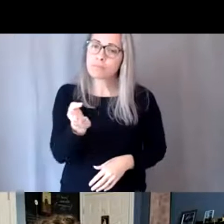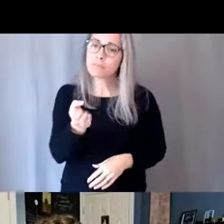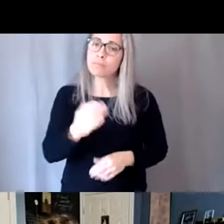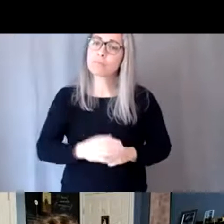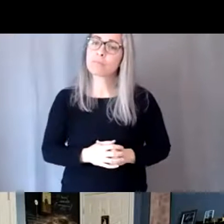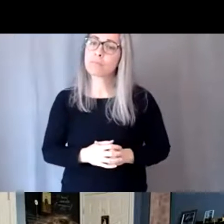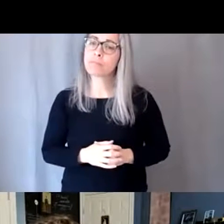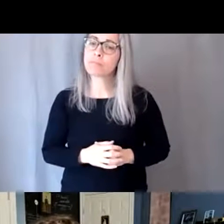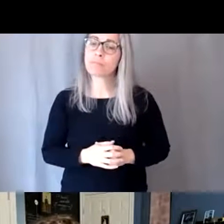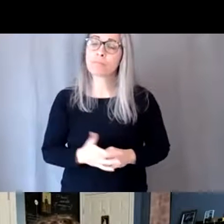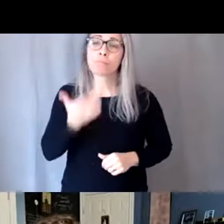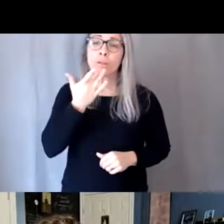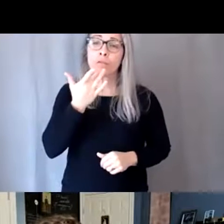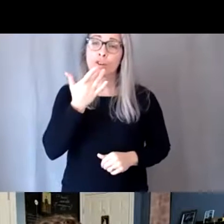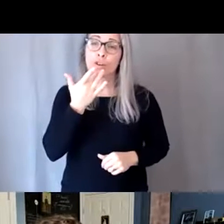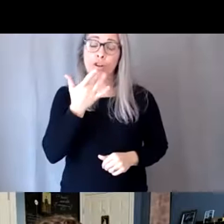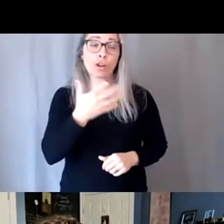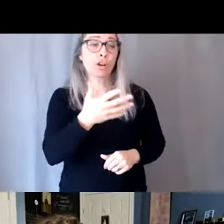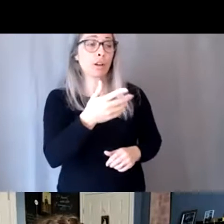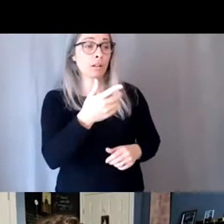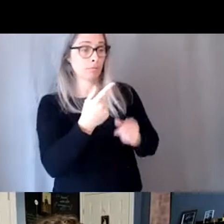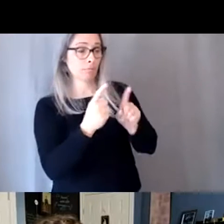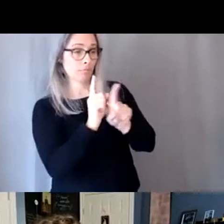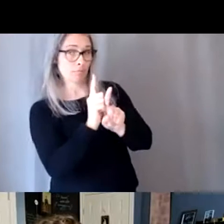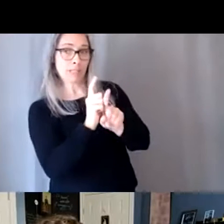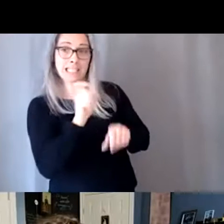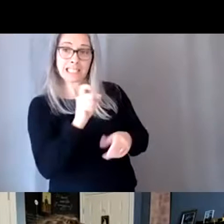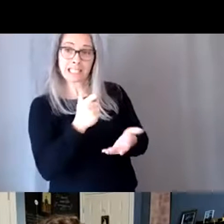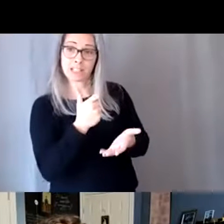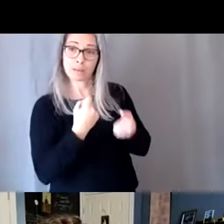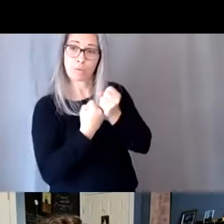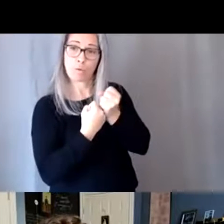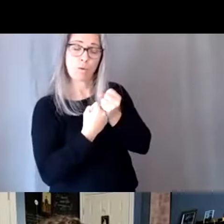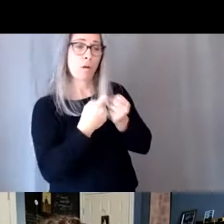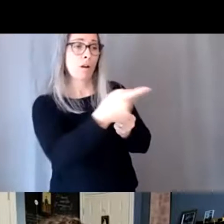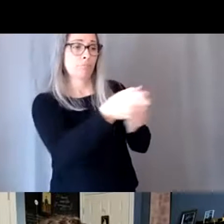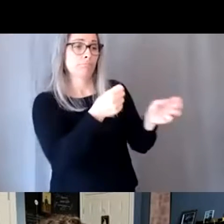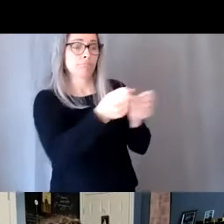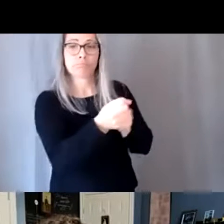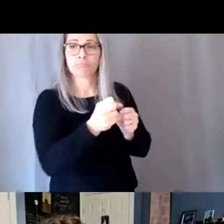who don't have formal training in a personal support worker education kind of program and presumably because